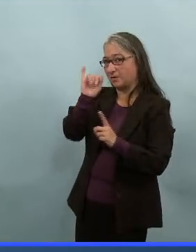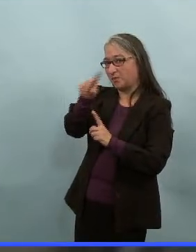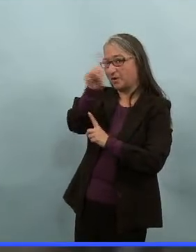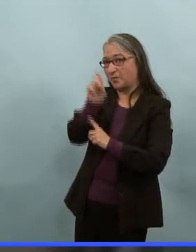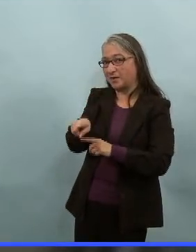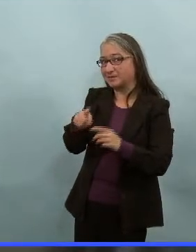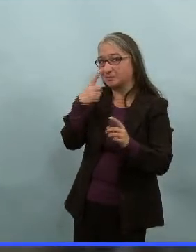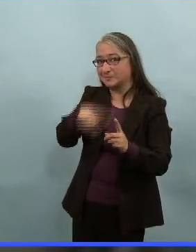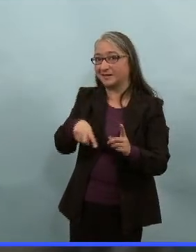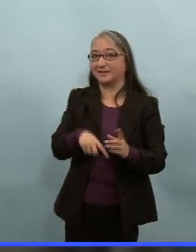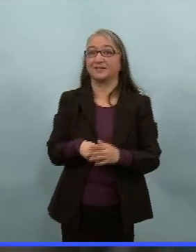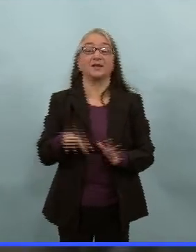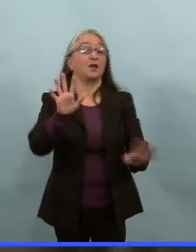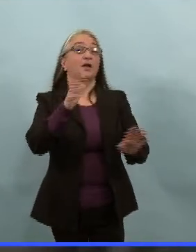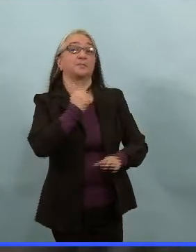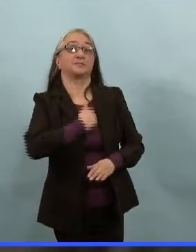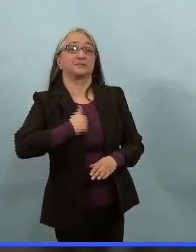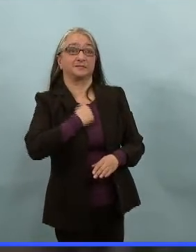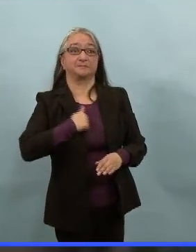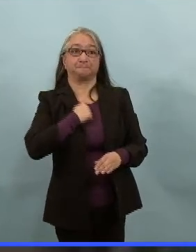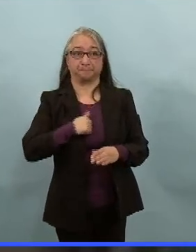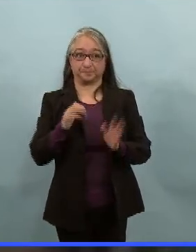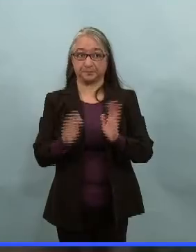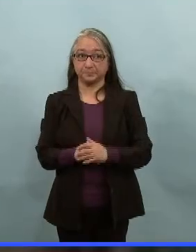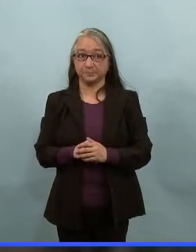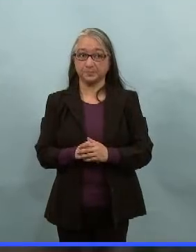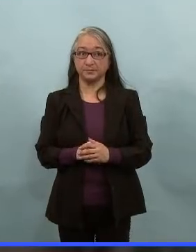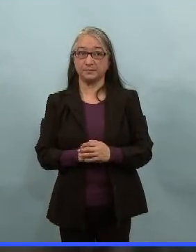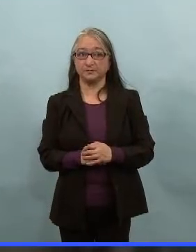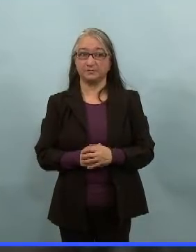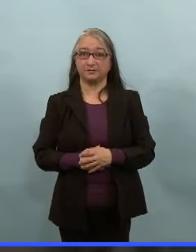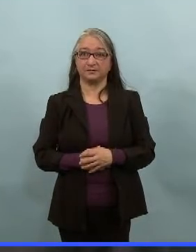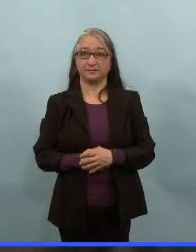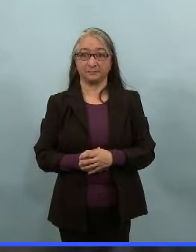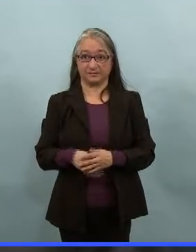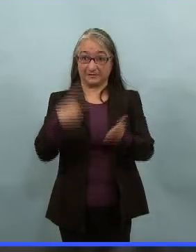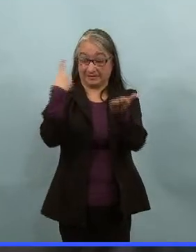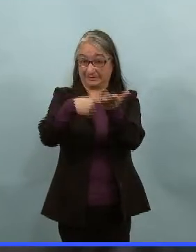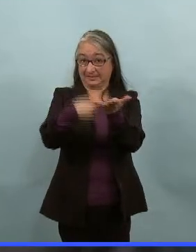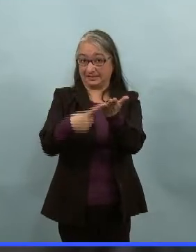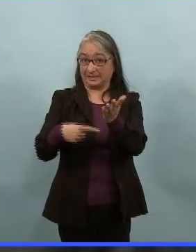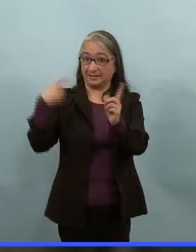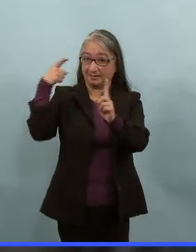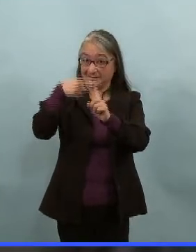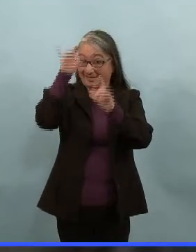oh sorry uh just talking again about the the data that's coming out of other jurisdictions like the